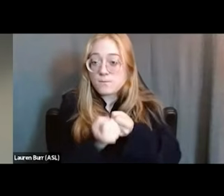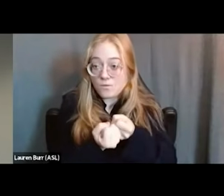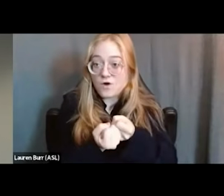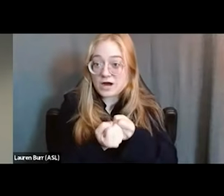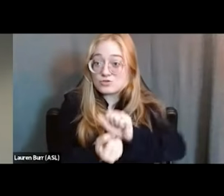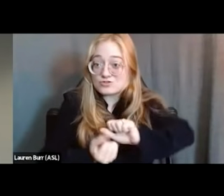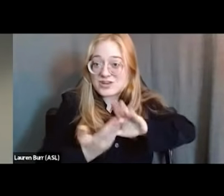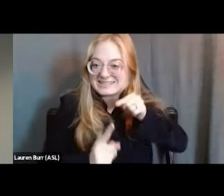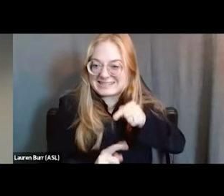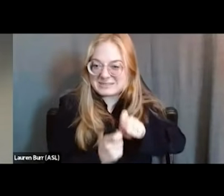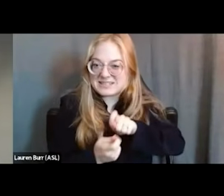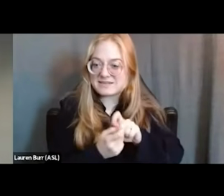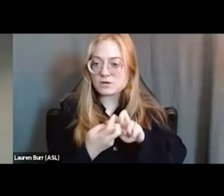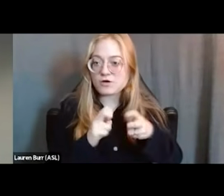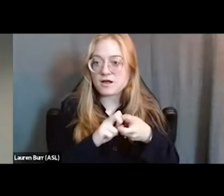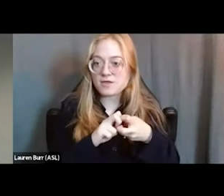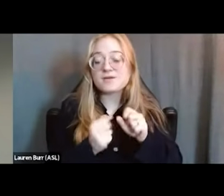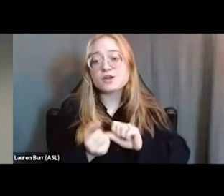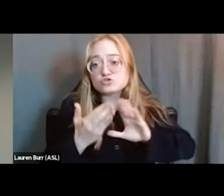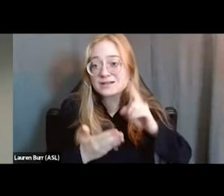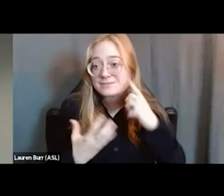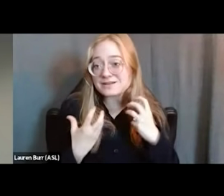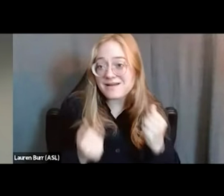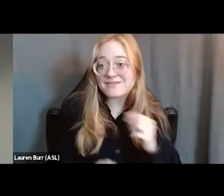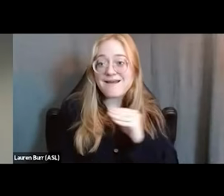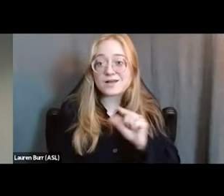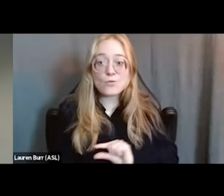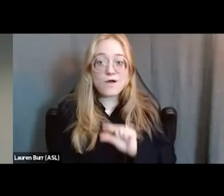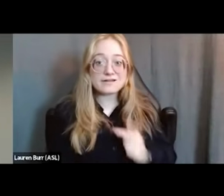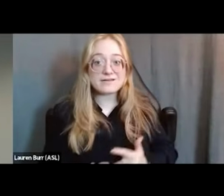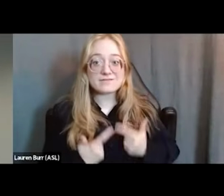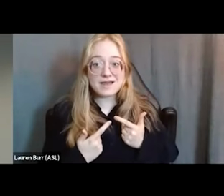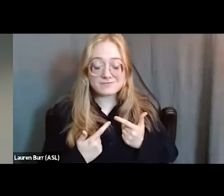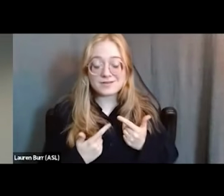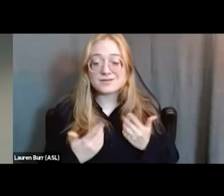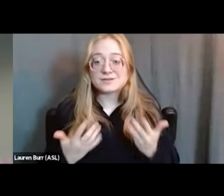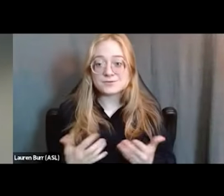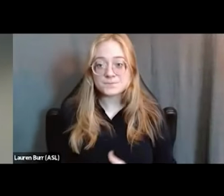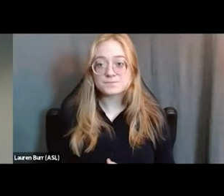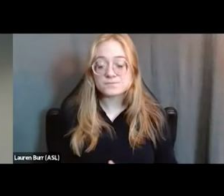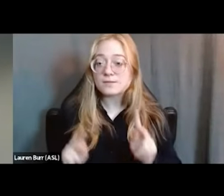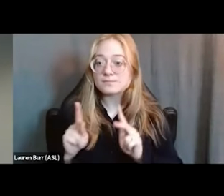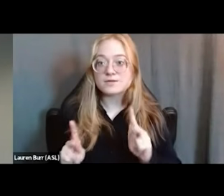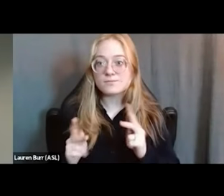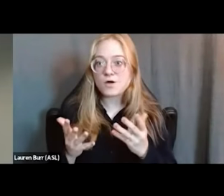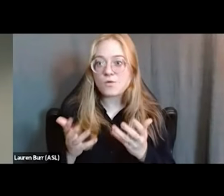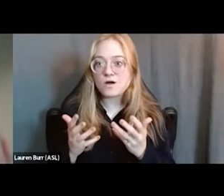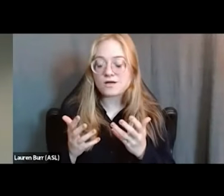can address mental health needs and again, that quality of life piece once somebody is in their housing. And folks enjoy their housing more and are able to work